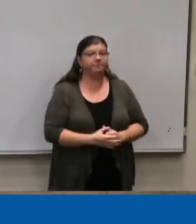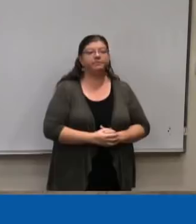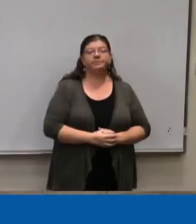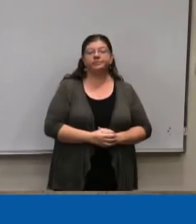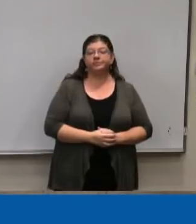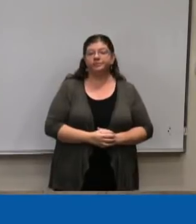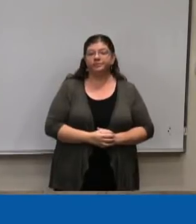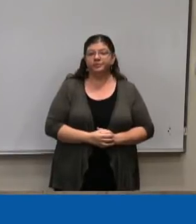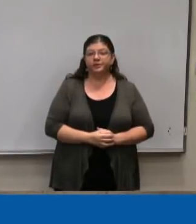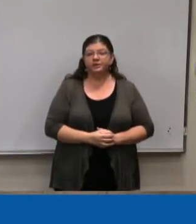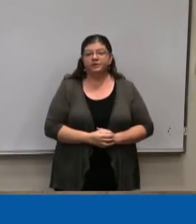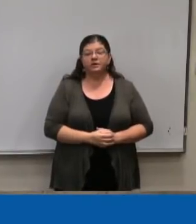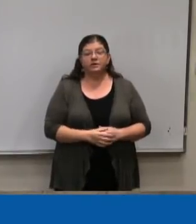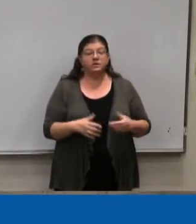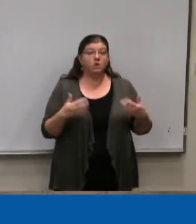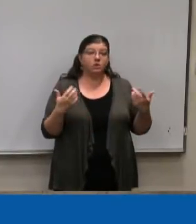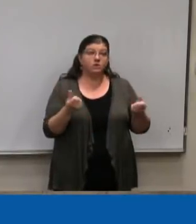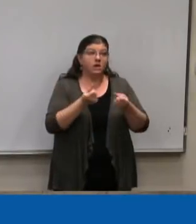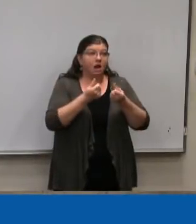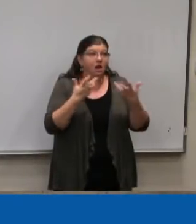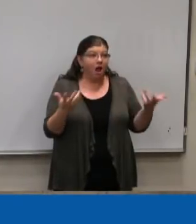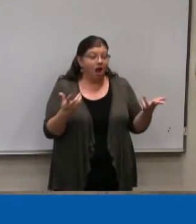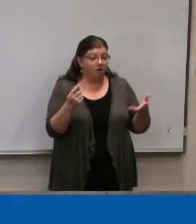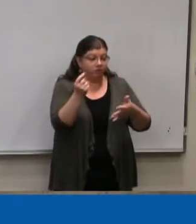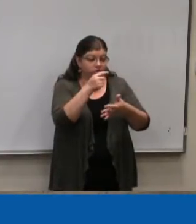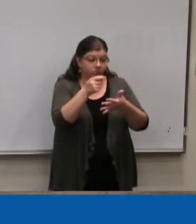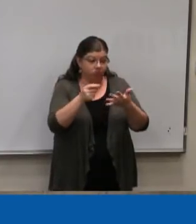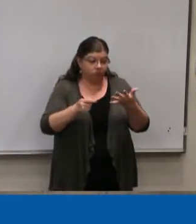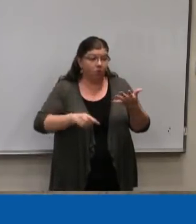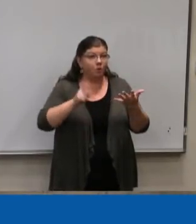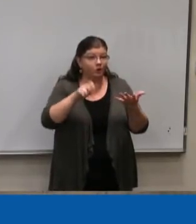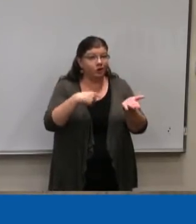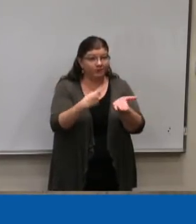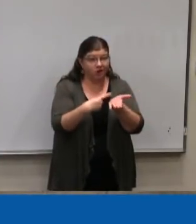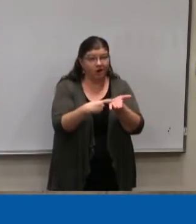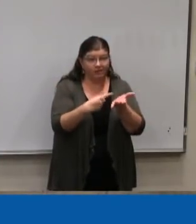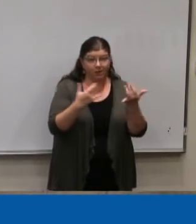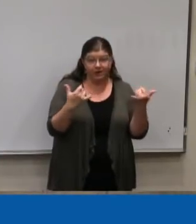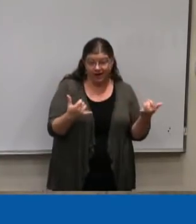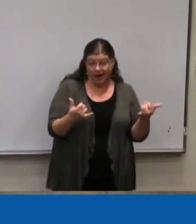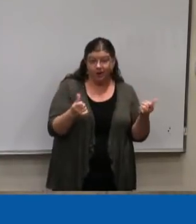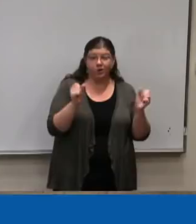So there's a lot of things we should be talking about right now. We could be talking about all